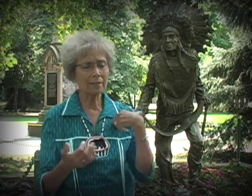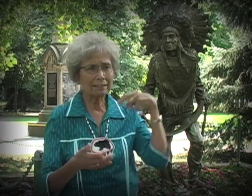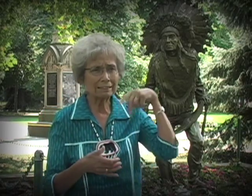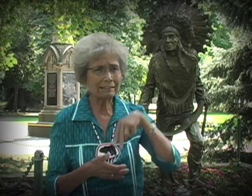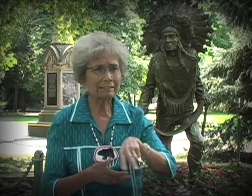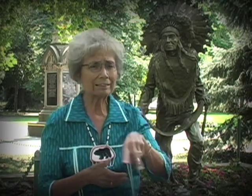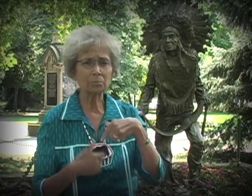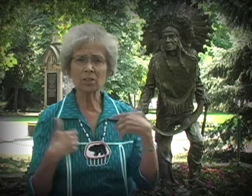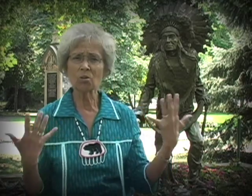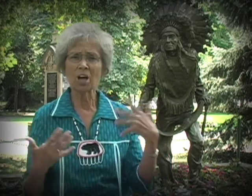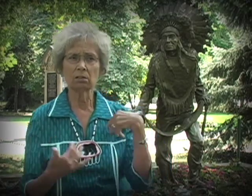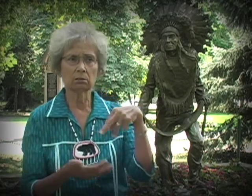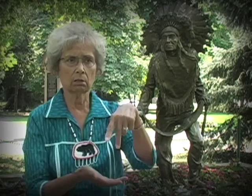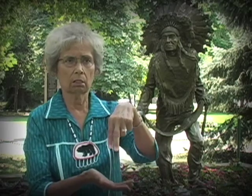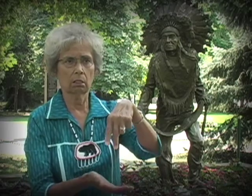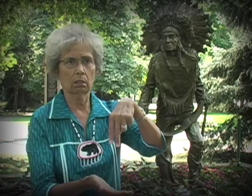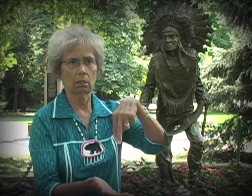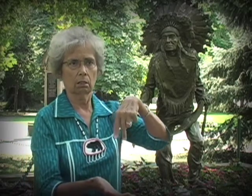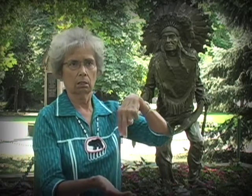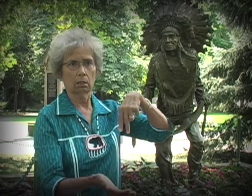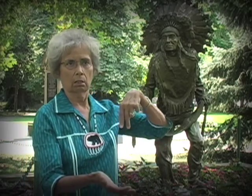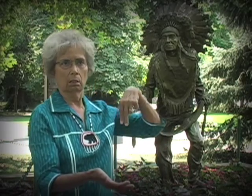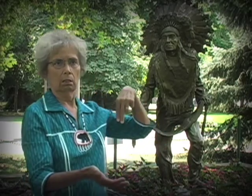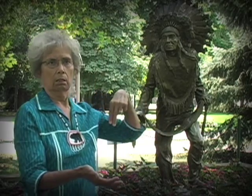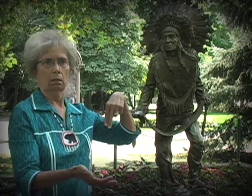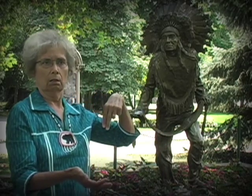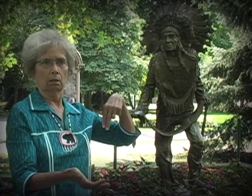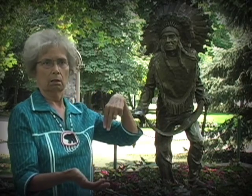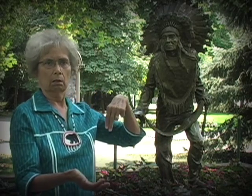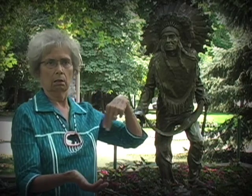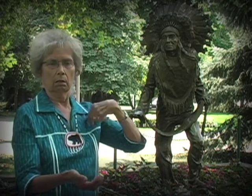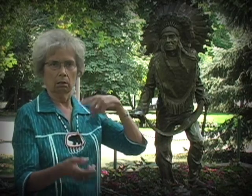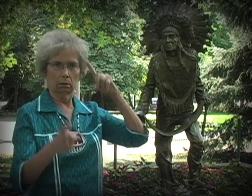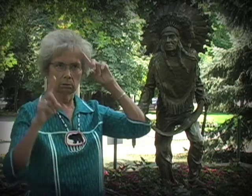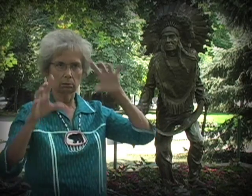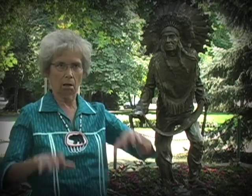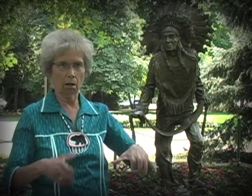I stopped and stood then walked backwards in a state of shock.